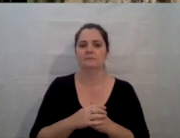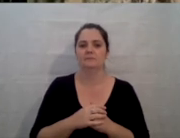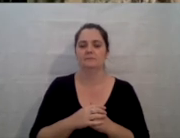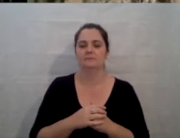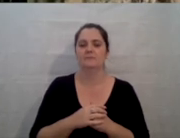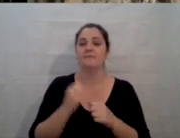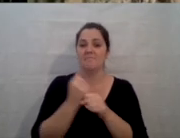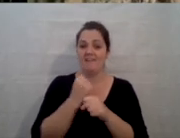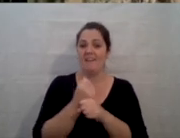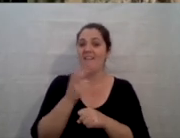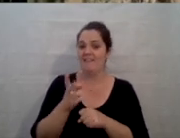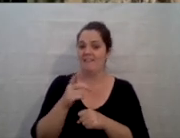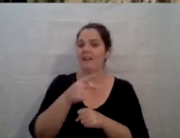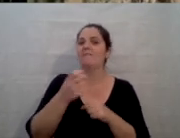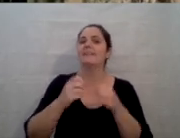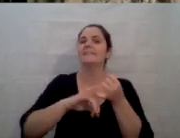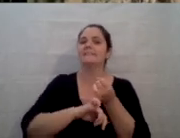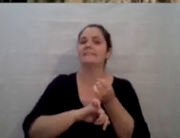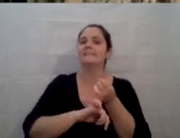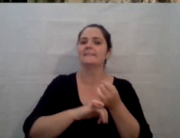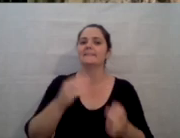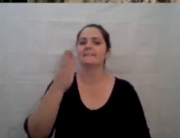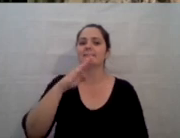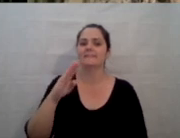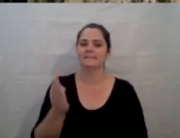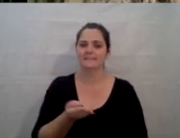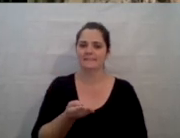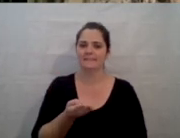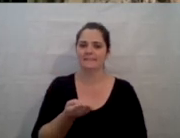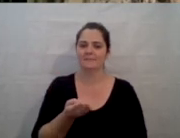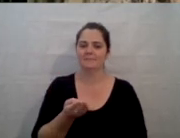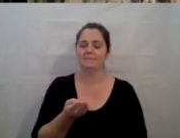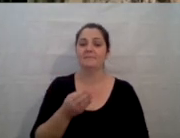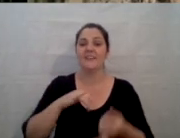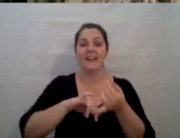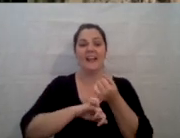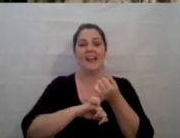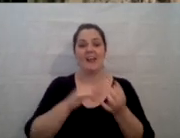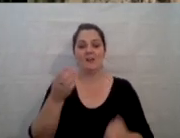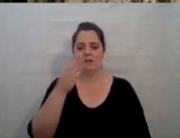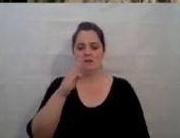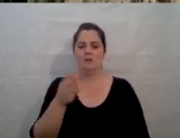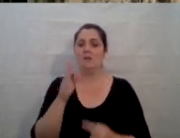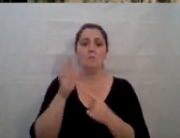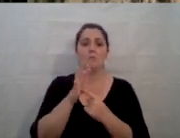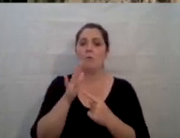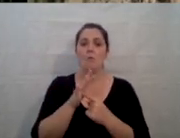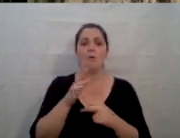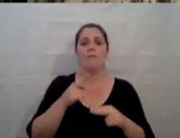he creates this beautiful S-curve in his body. That S-curve is essential to getting the weight and balance of the body in life